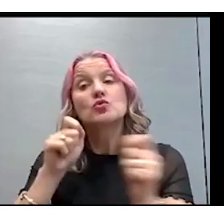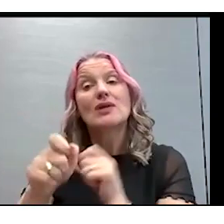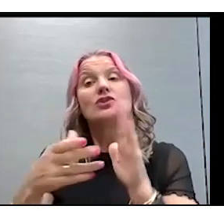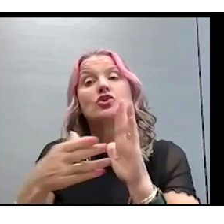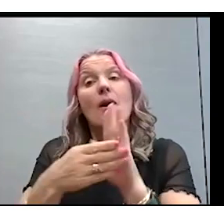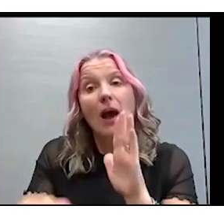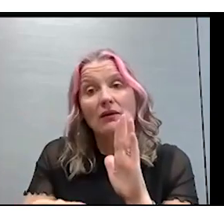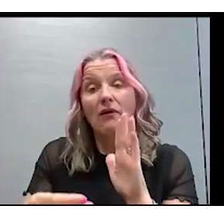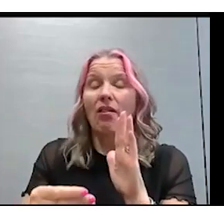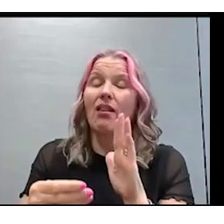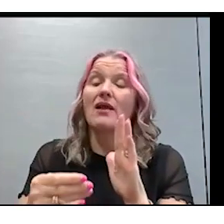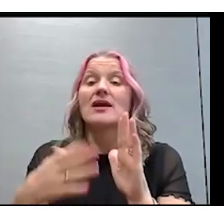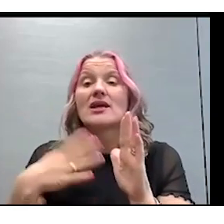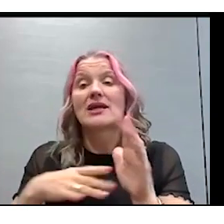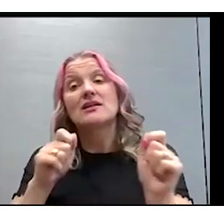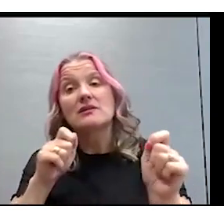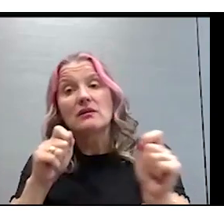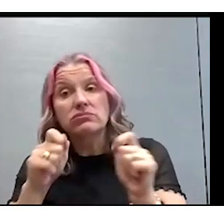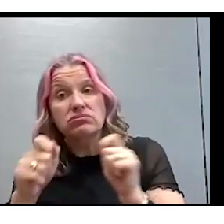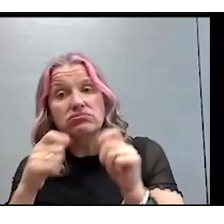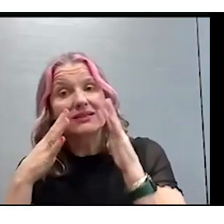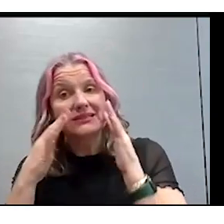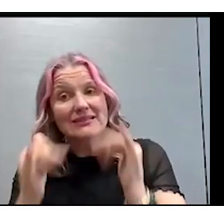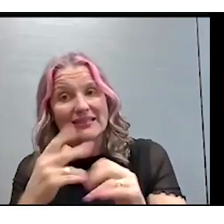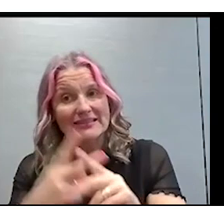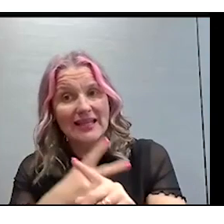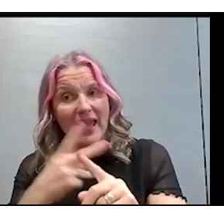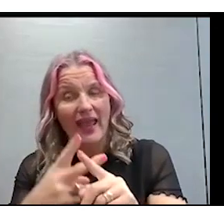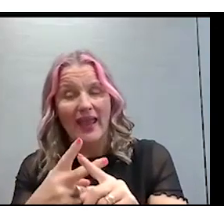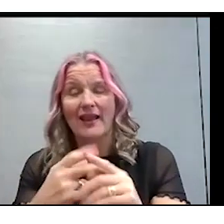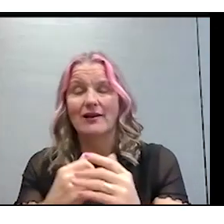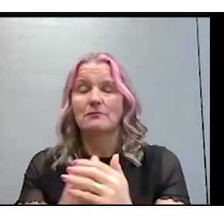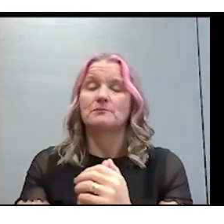If you're introducing new use cases and you're expanding what your model does,